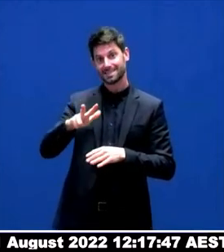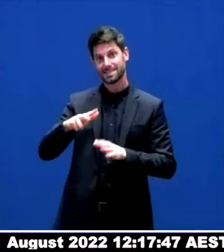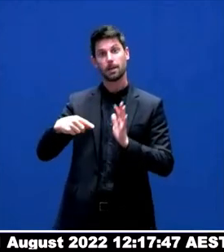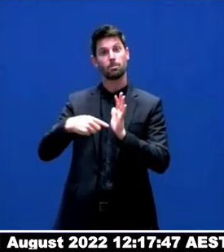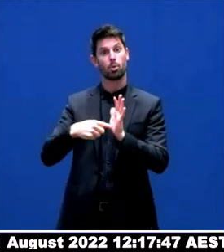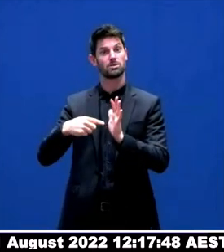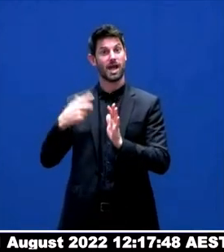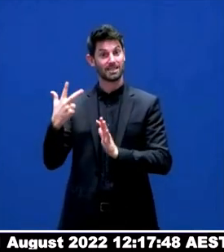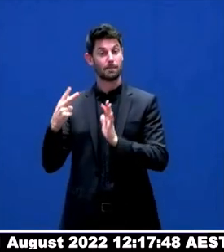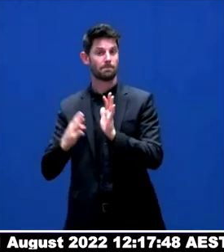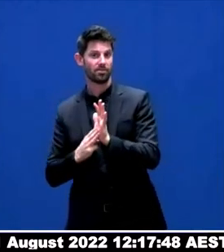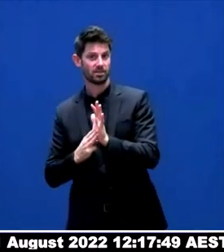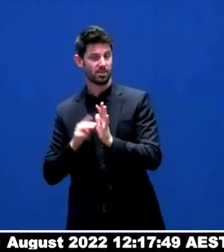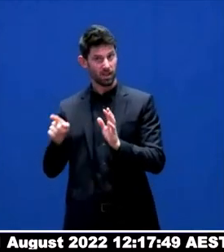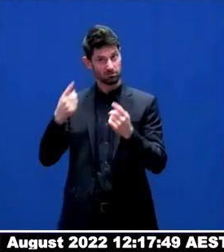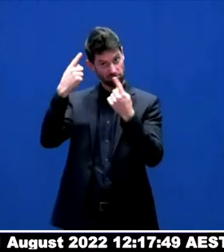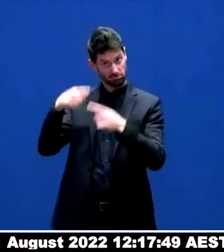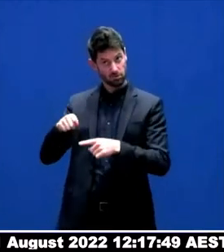So, my rough calculation is that's about 15 years.